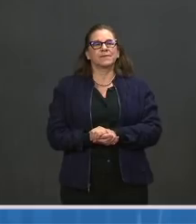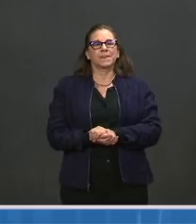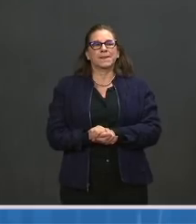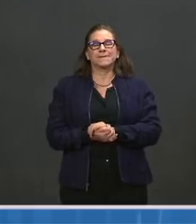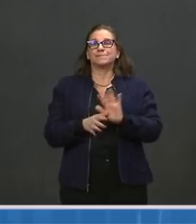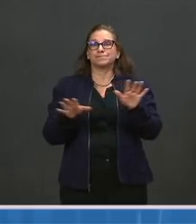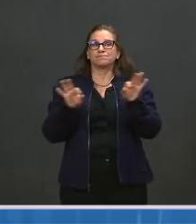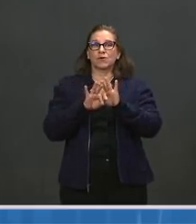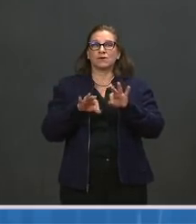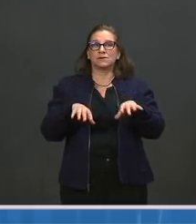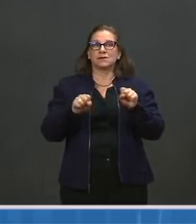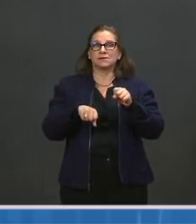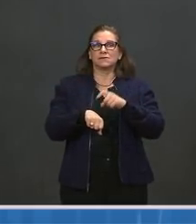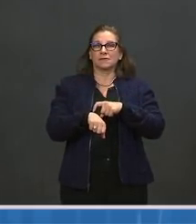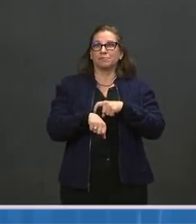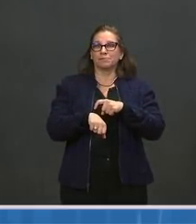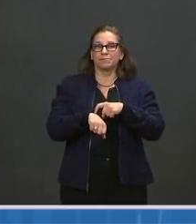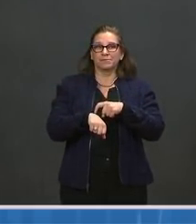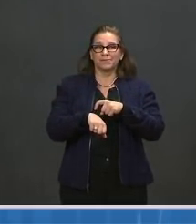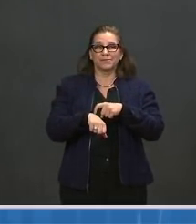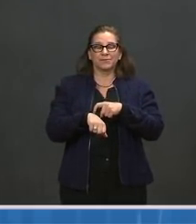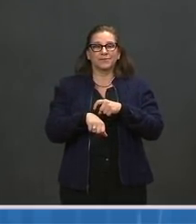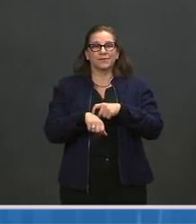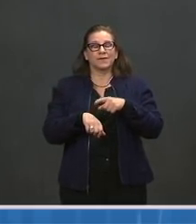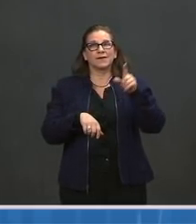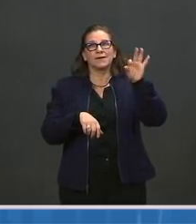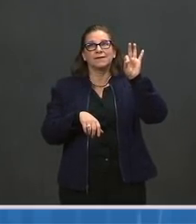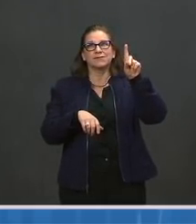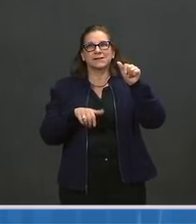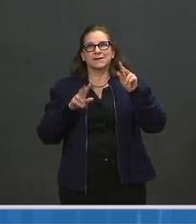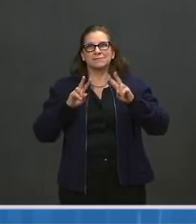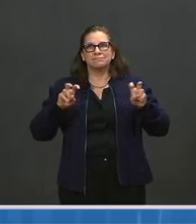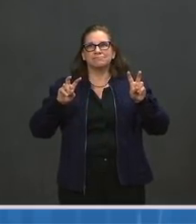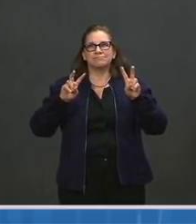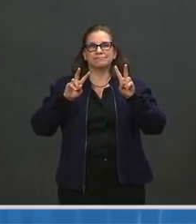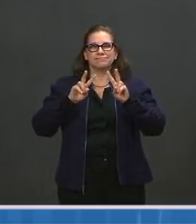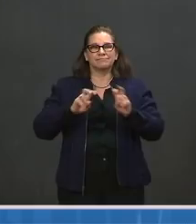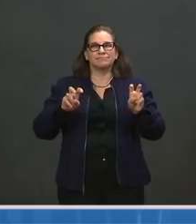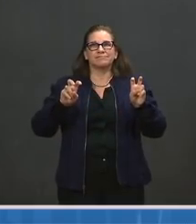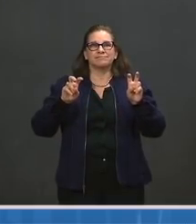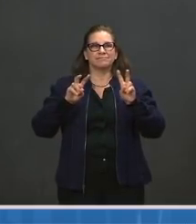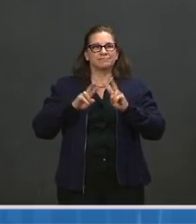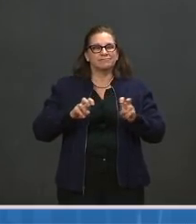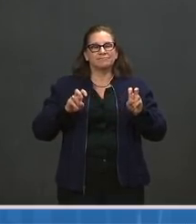People also ask, "Why do you make such a point of emphasizing the FDA's independence?"